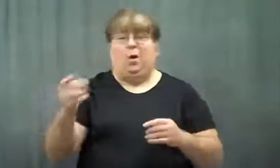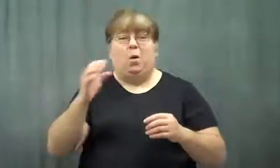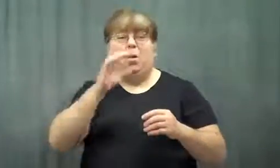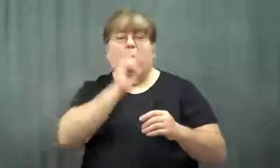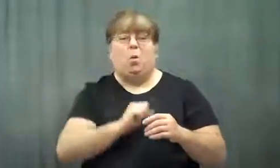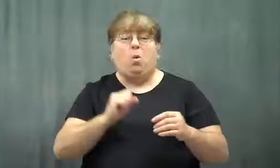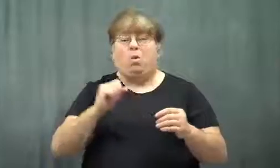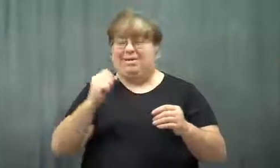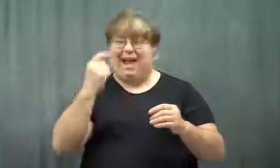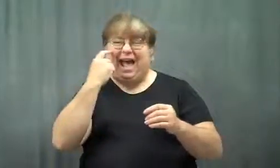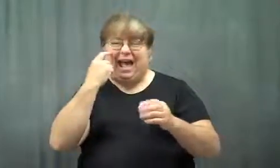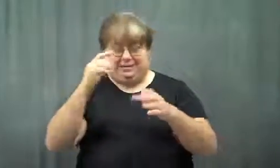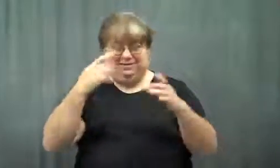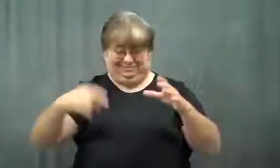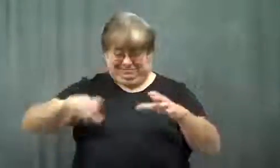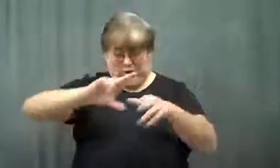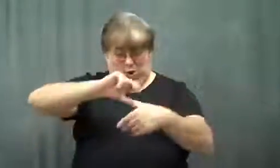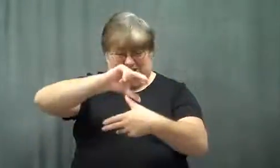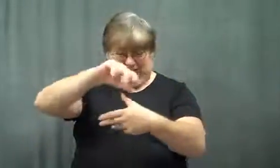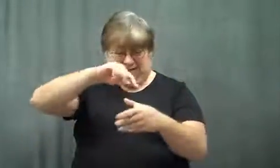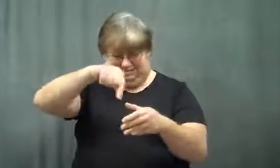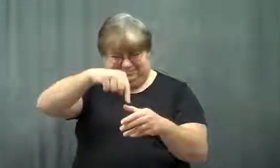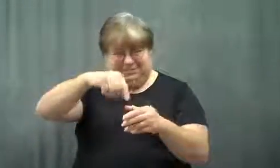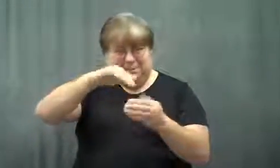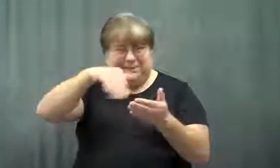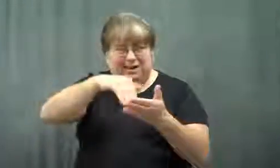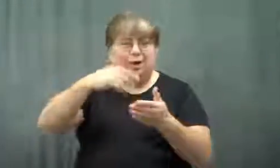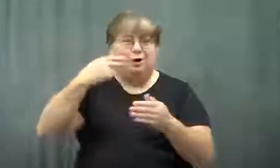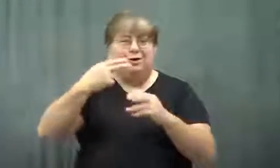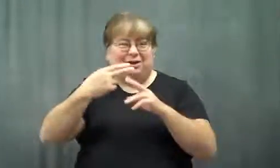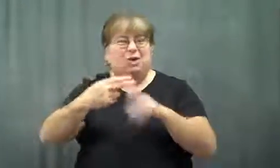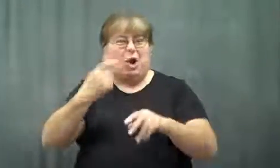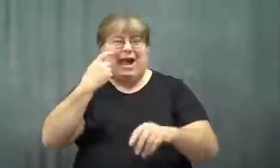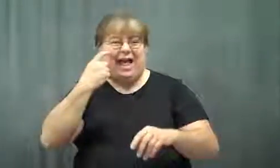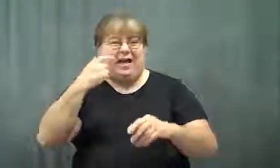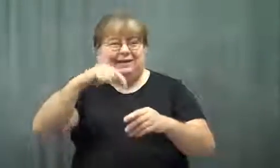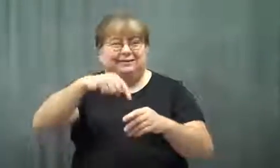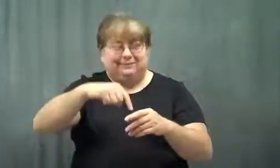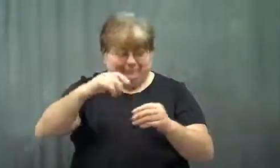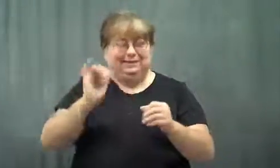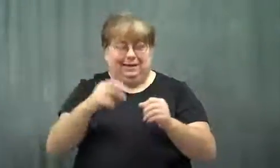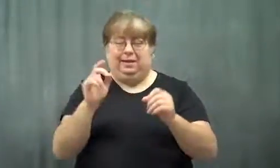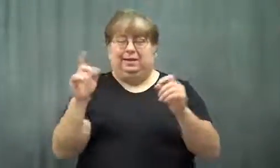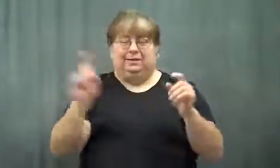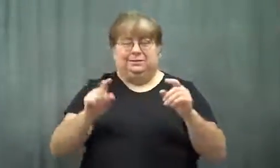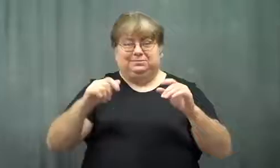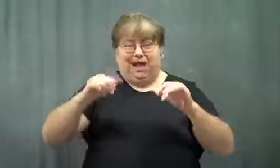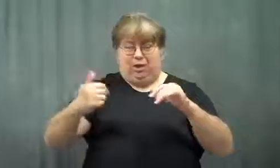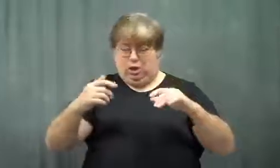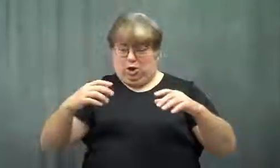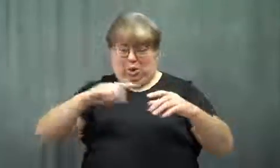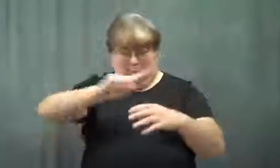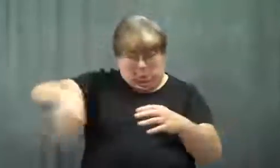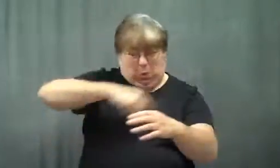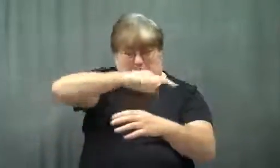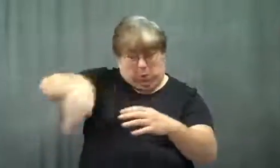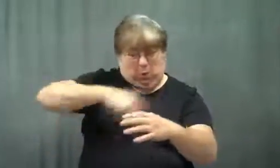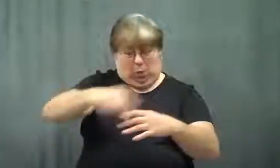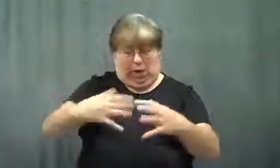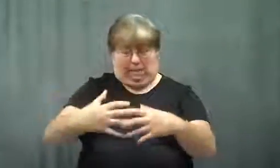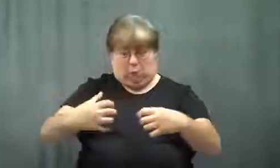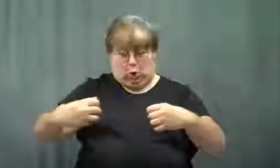Right now the old eye in the hurricane is being reconstructed.